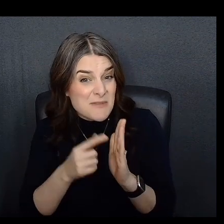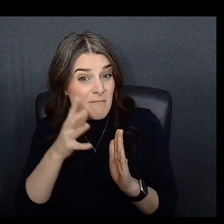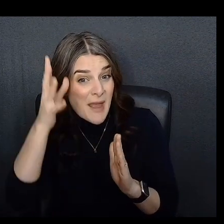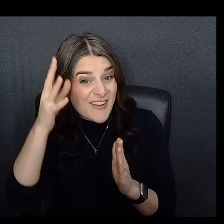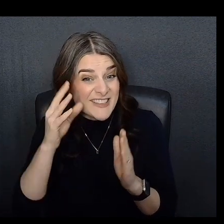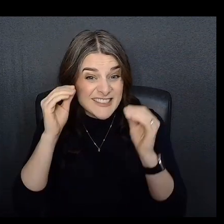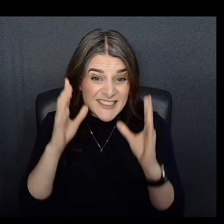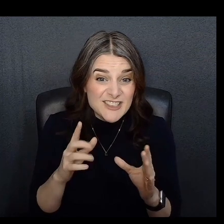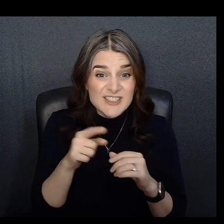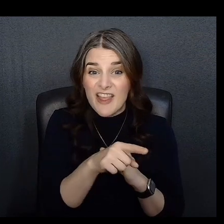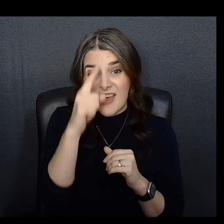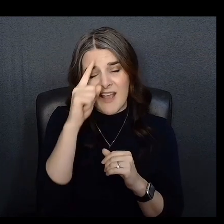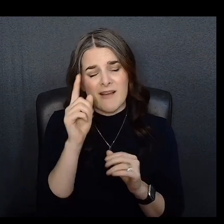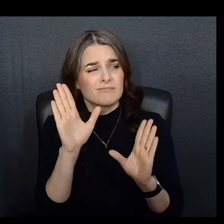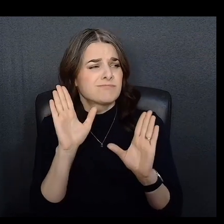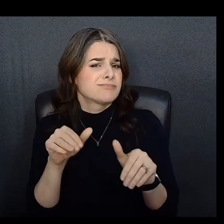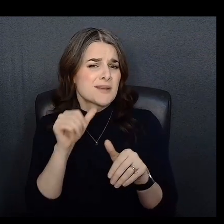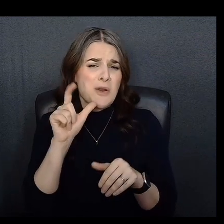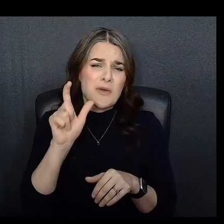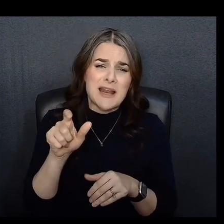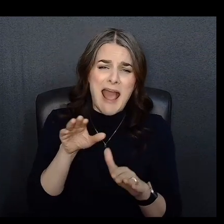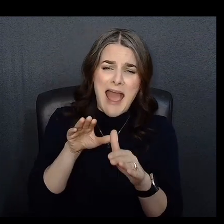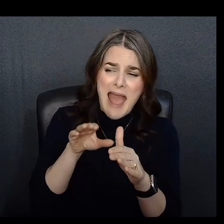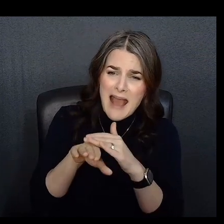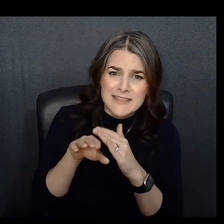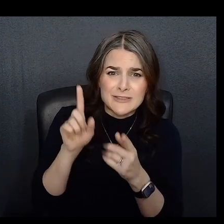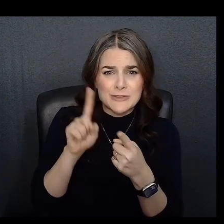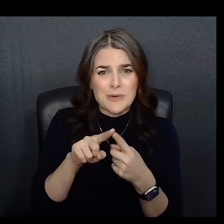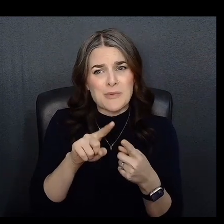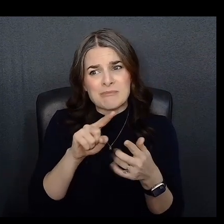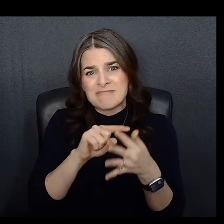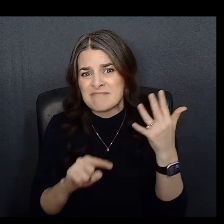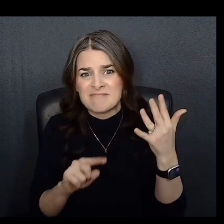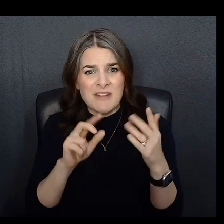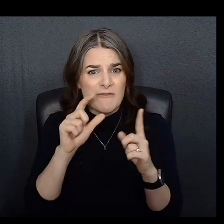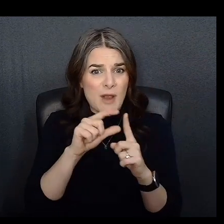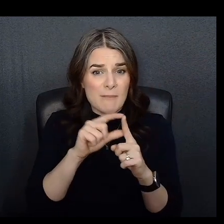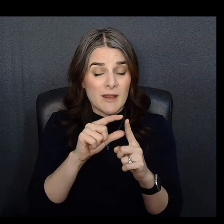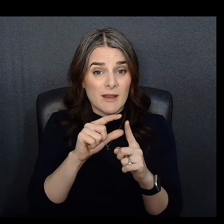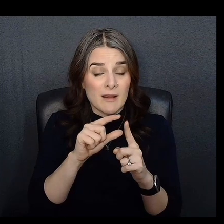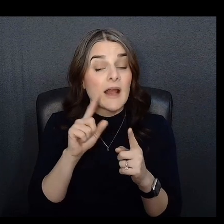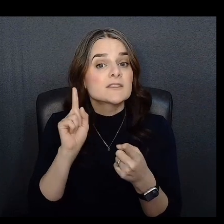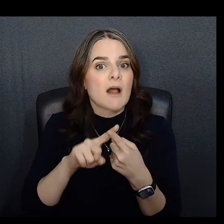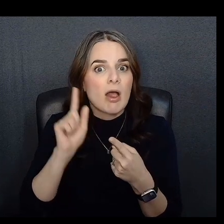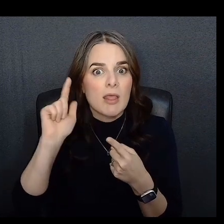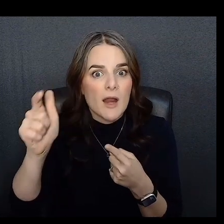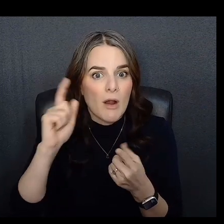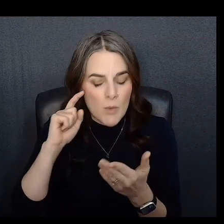think that, oh, you need x, y, and z vocabulary on your device, until we realize that it's not there.